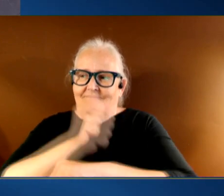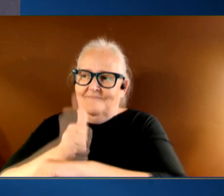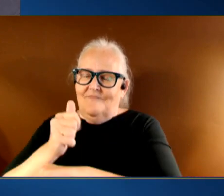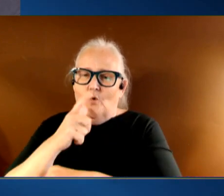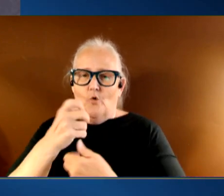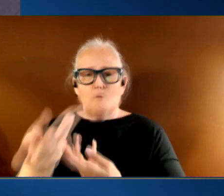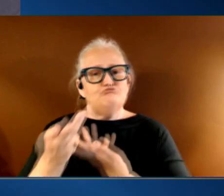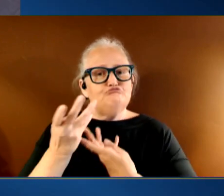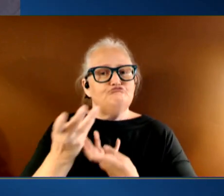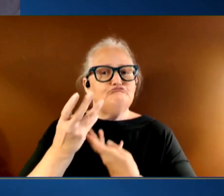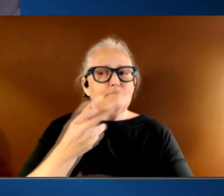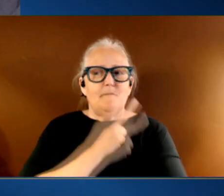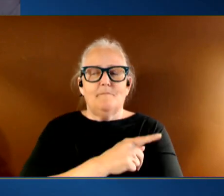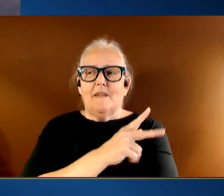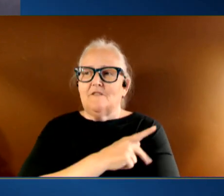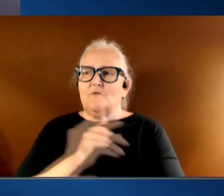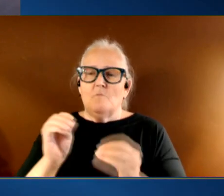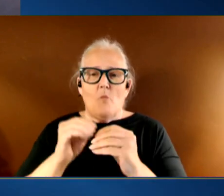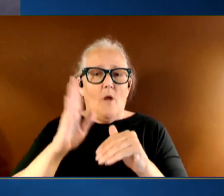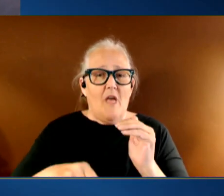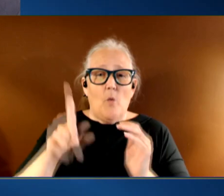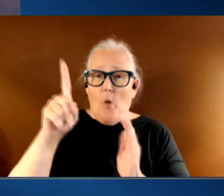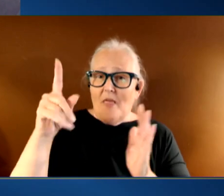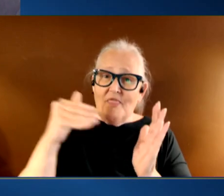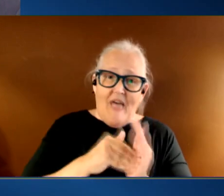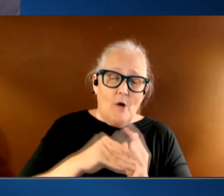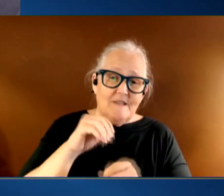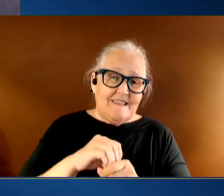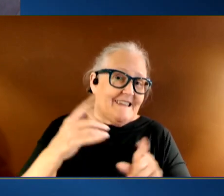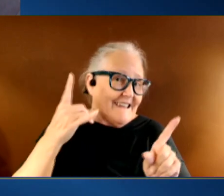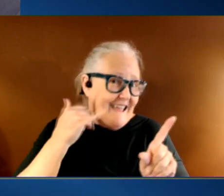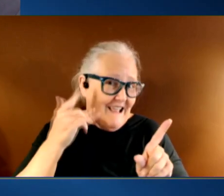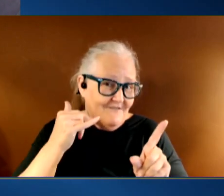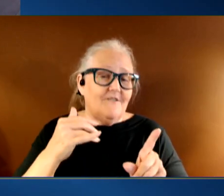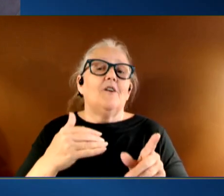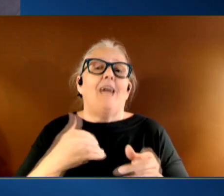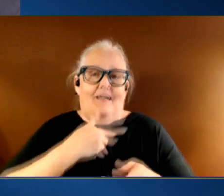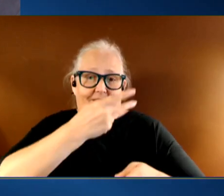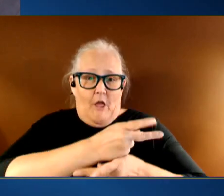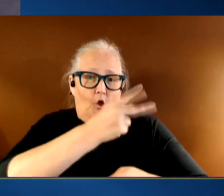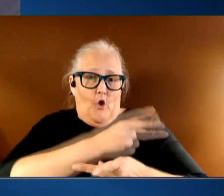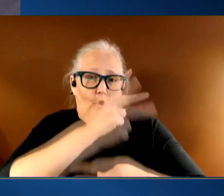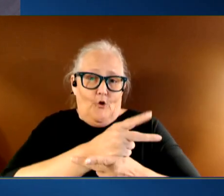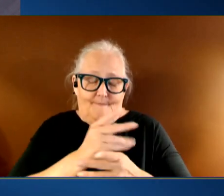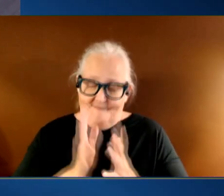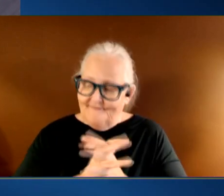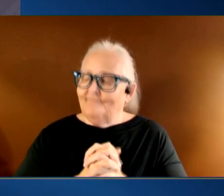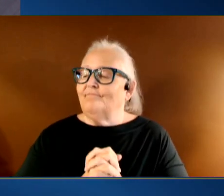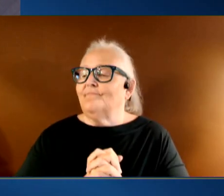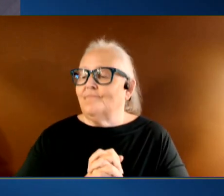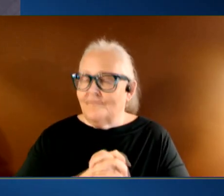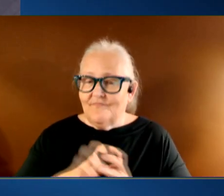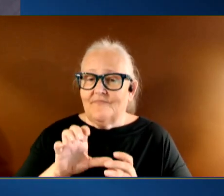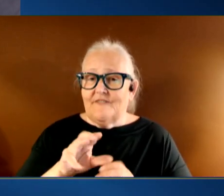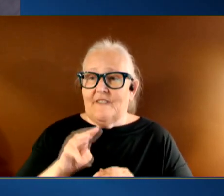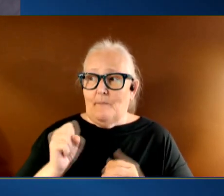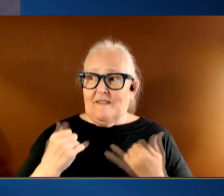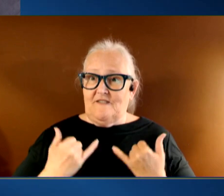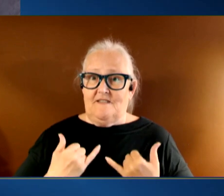Over a thousand patients now in California are receiving this care. CMS today also described